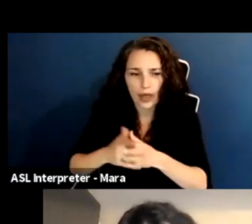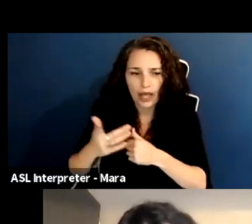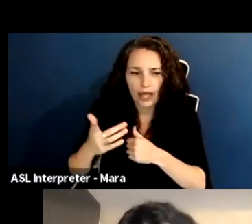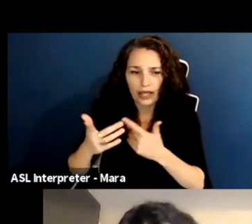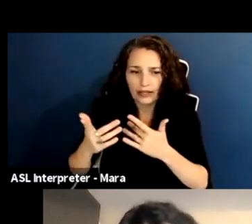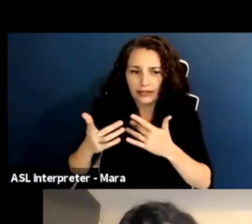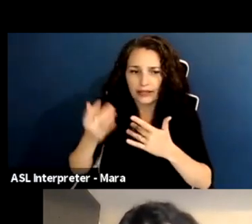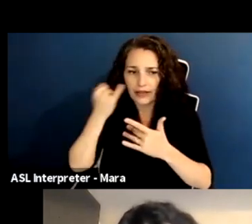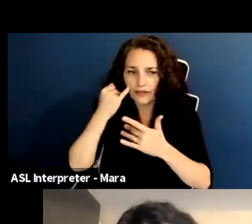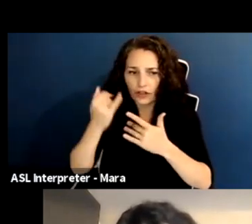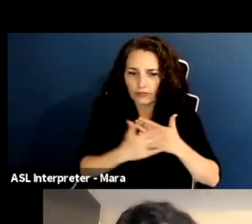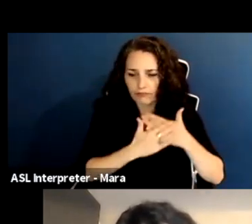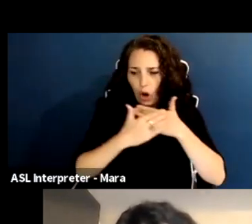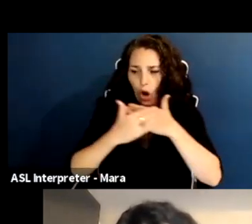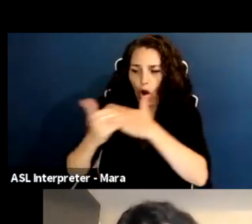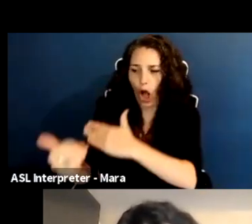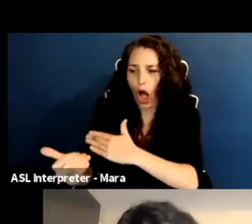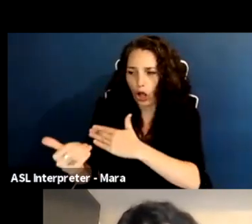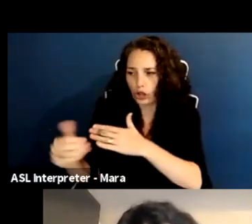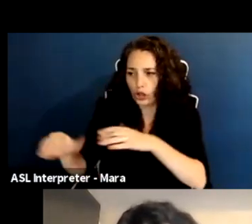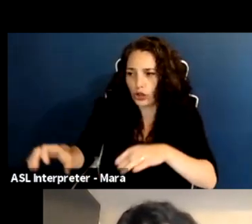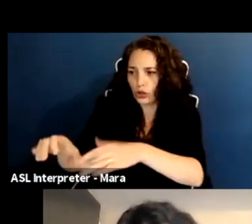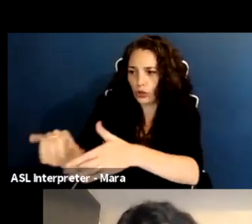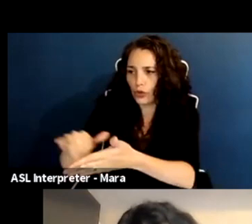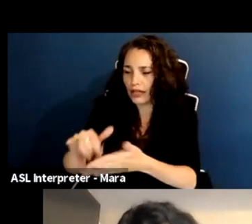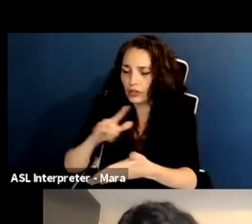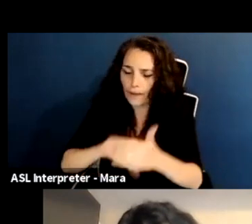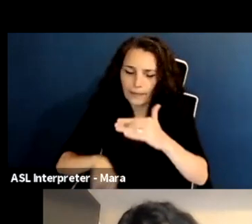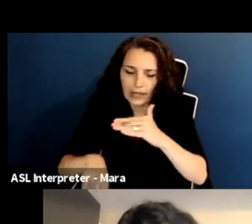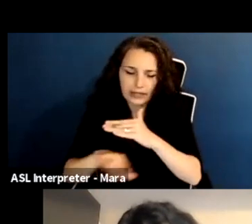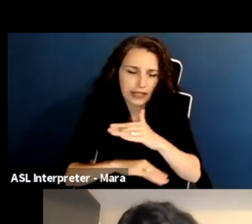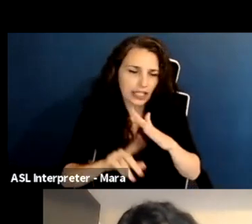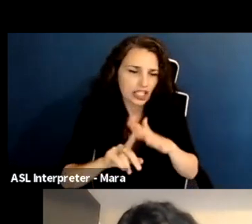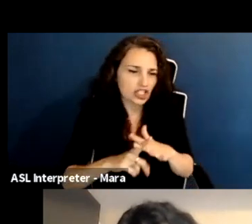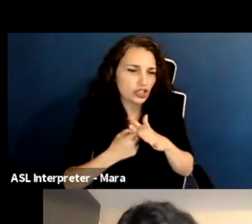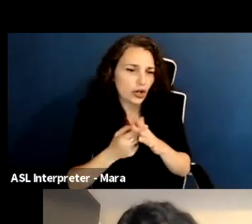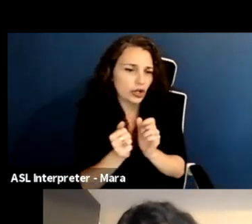And it basically started with me and my work